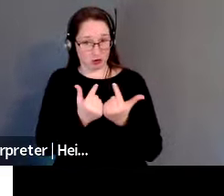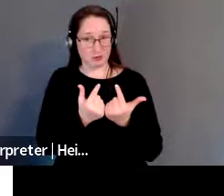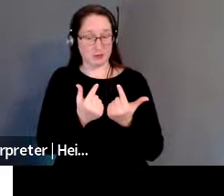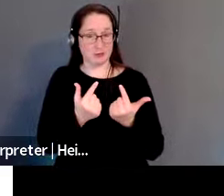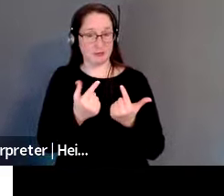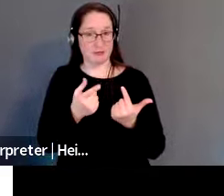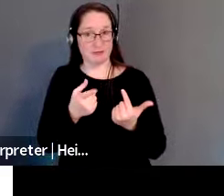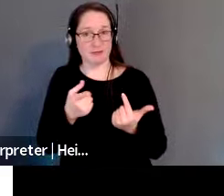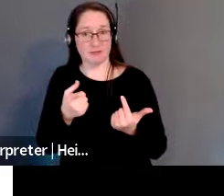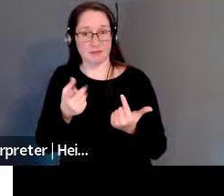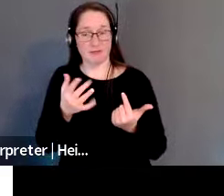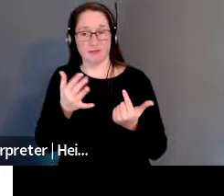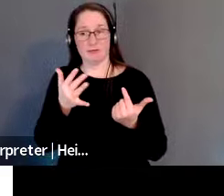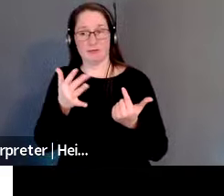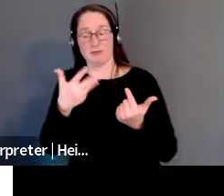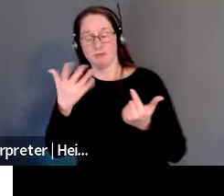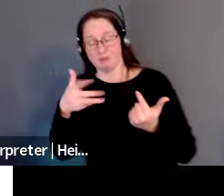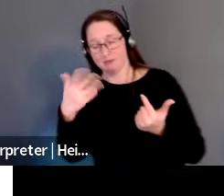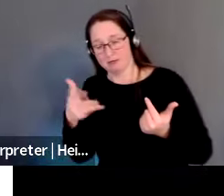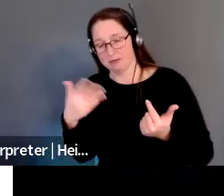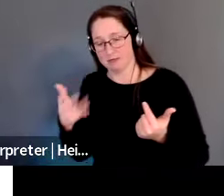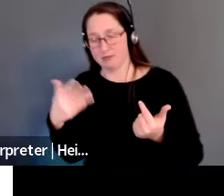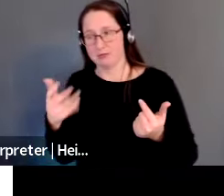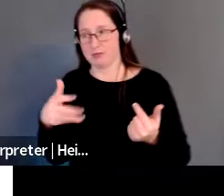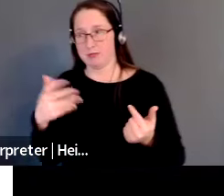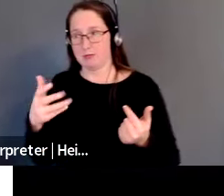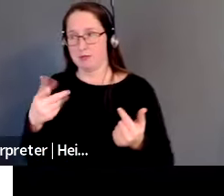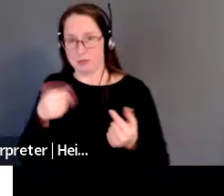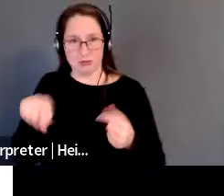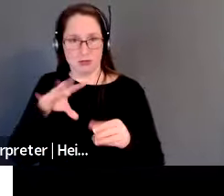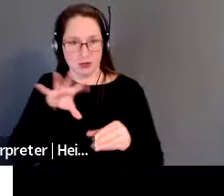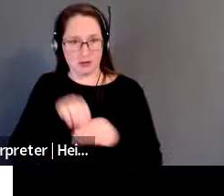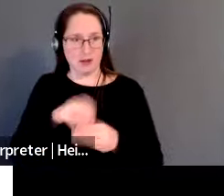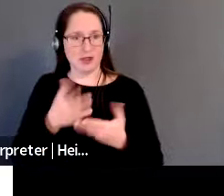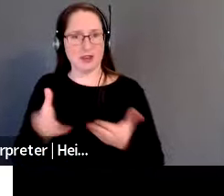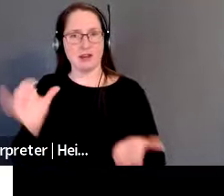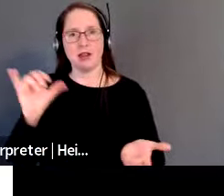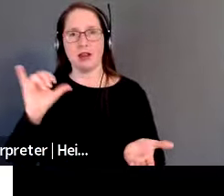in this group are involved with are things like electricity,